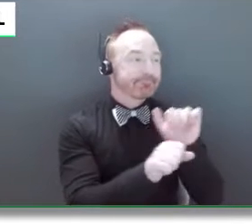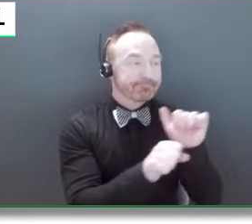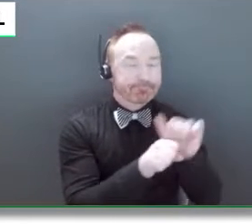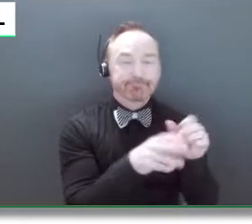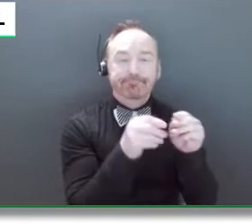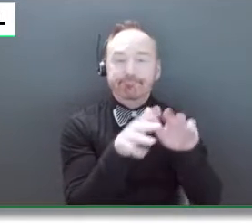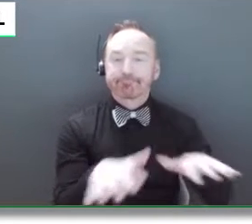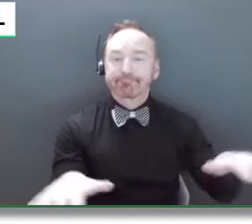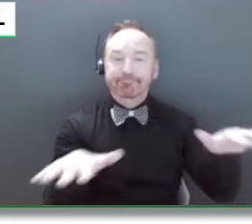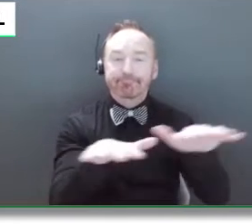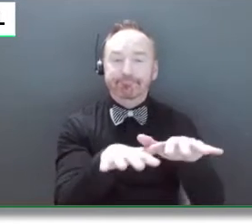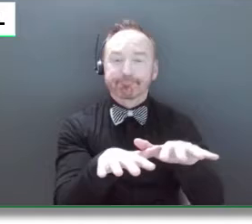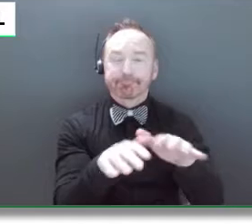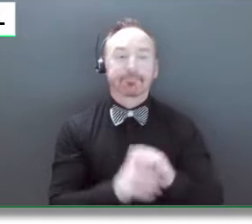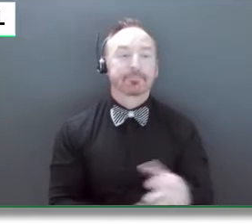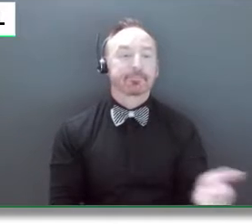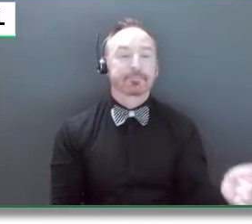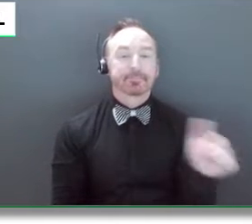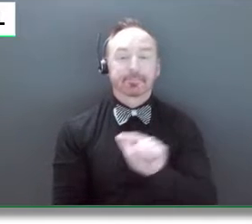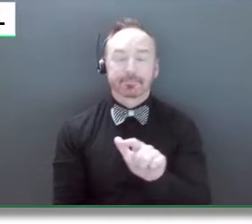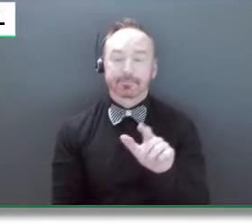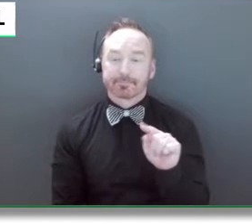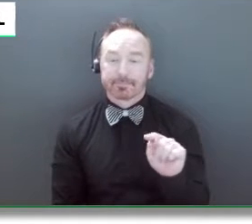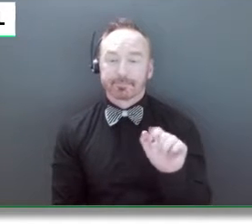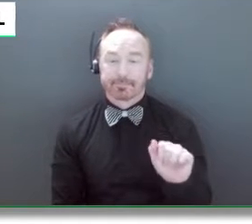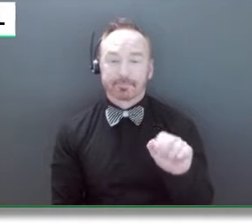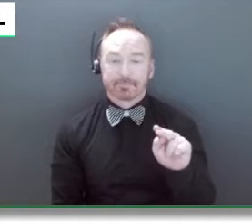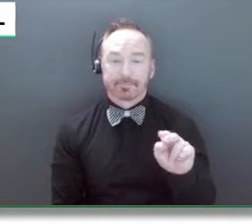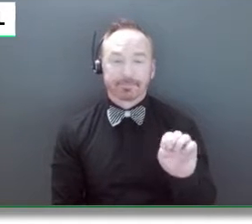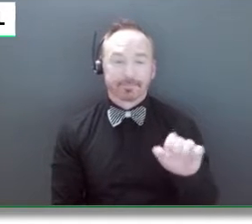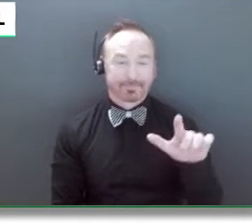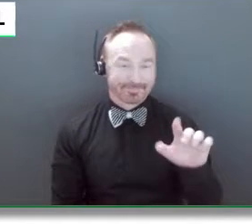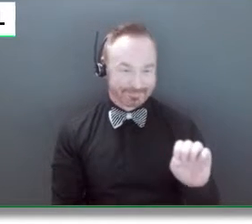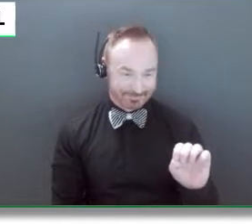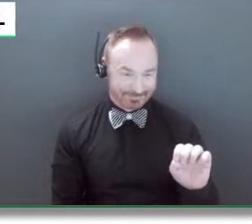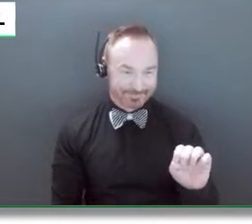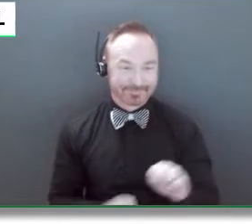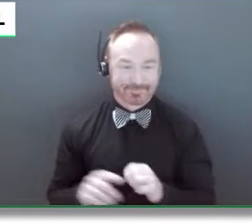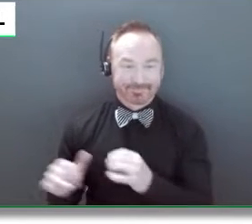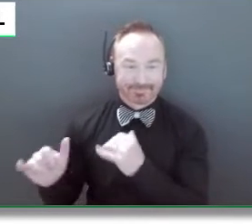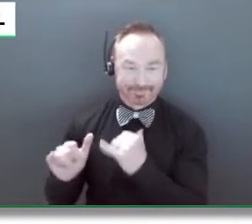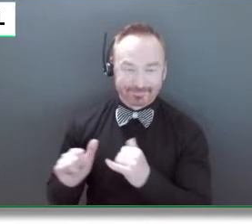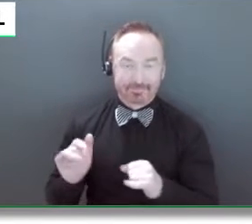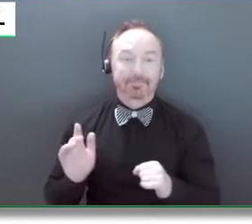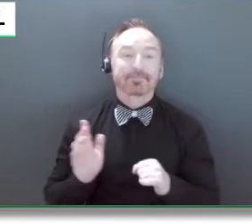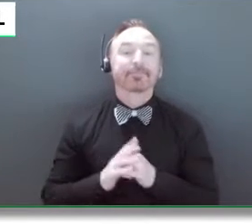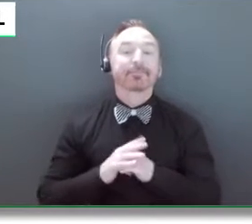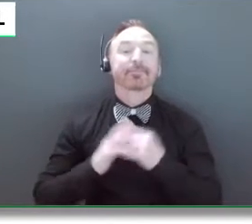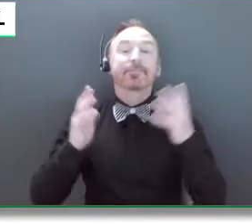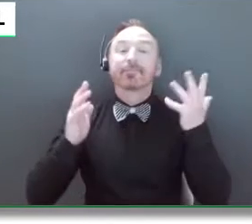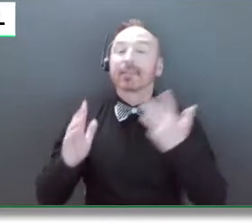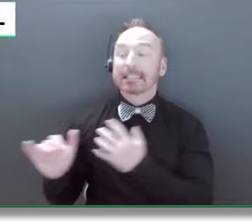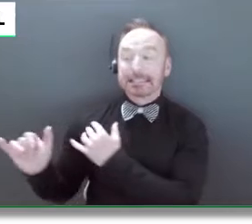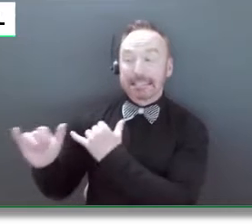My name is Tanelle, I am similar to Carinna, dirty blonde but straight hair,